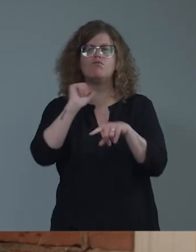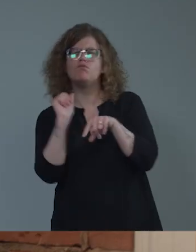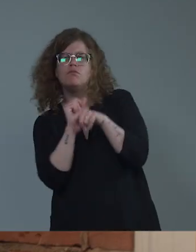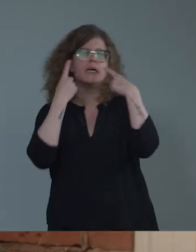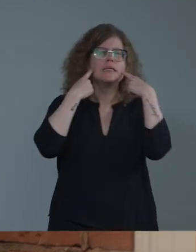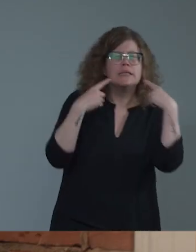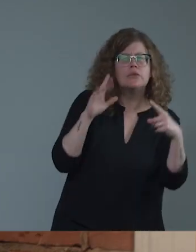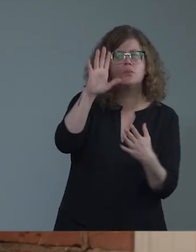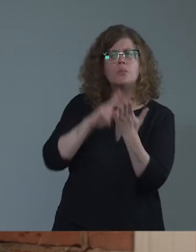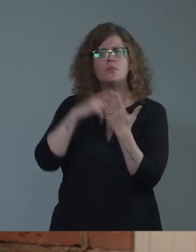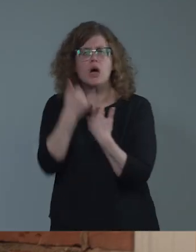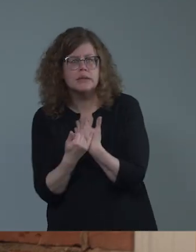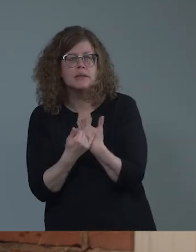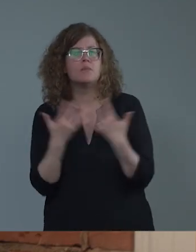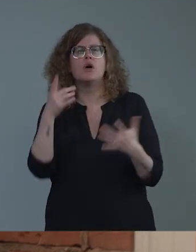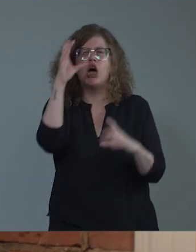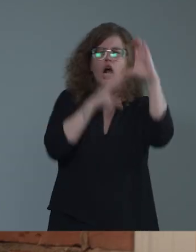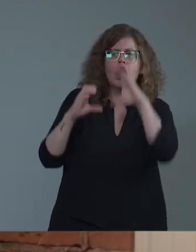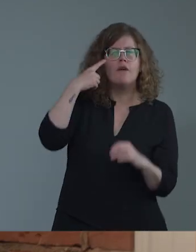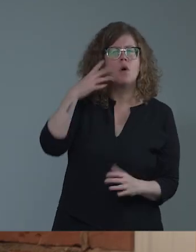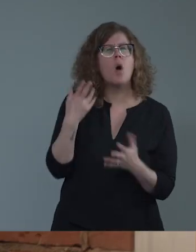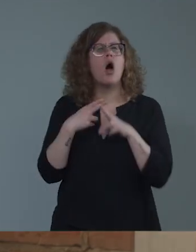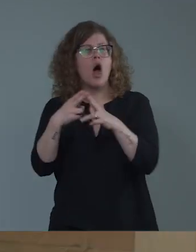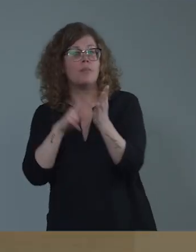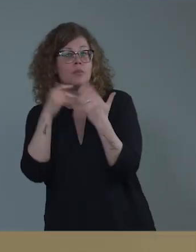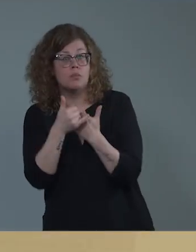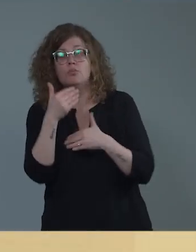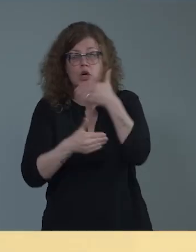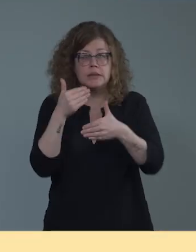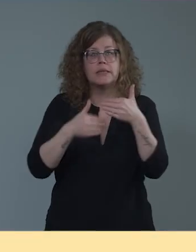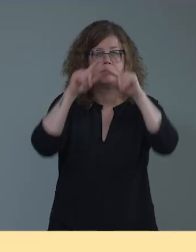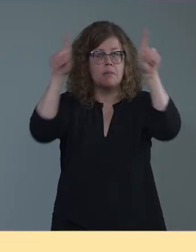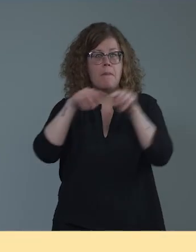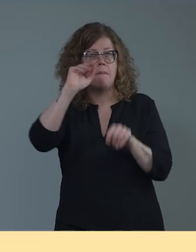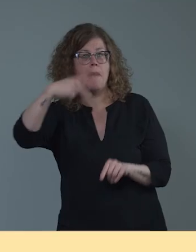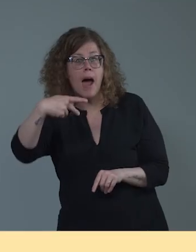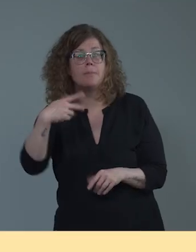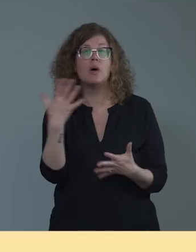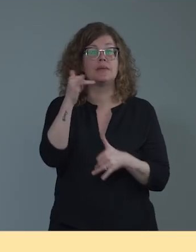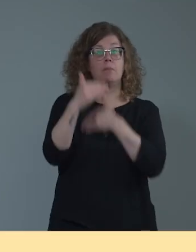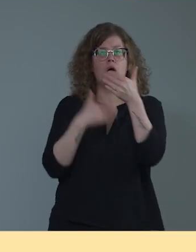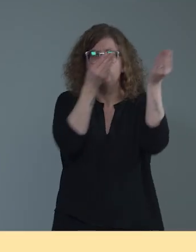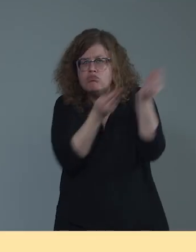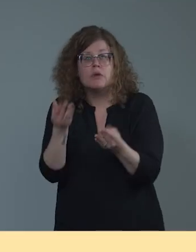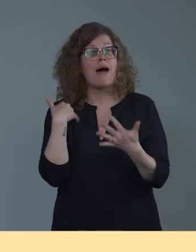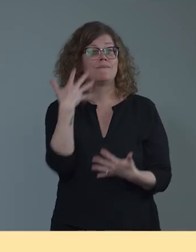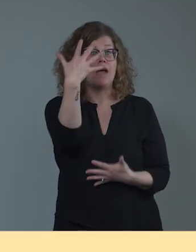art process that are going to help you ensure the success of your project. So what you're looking at here is called a process map.